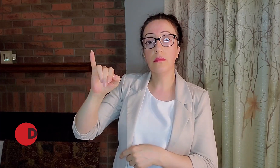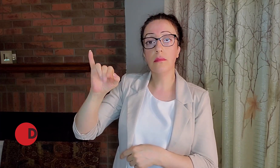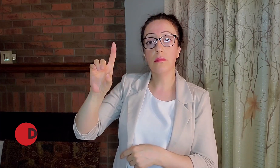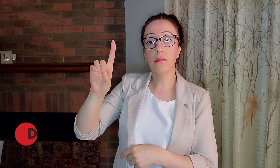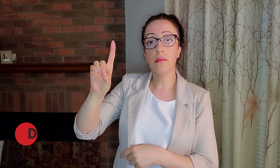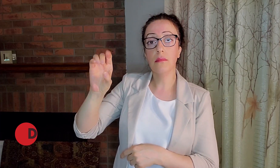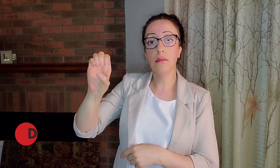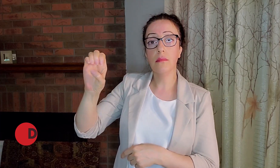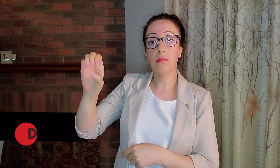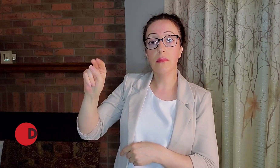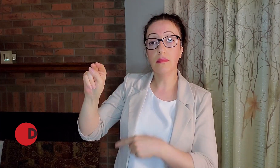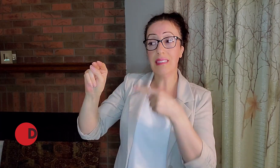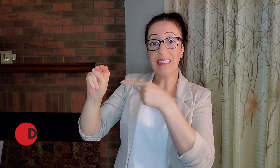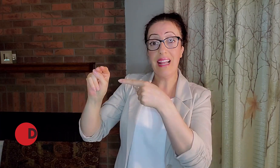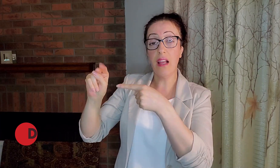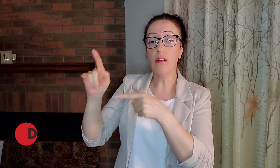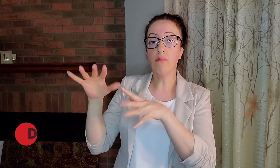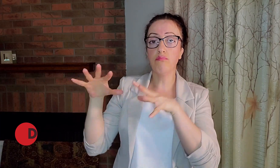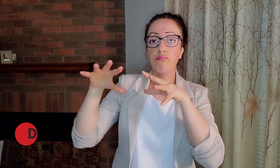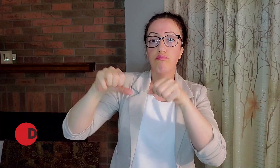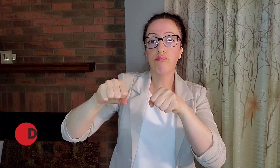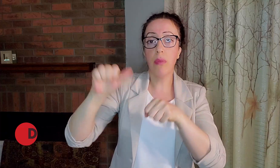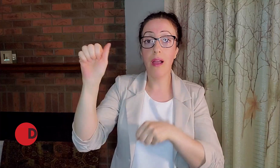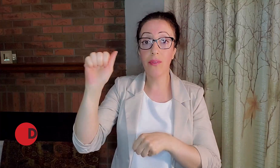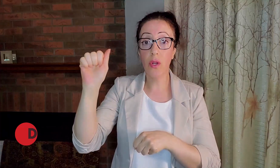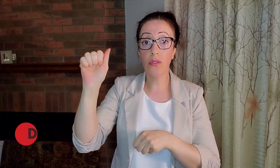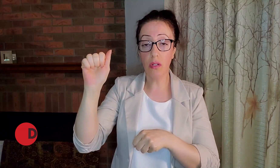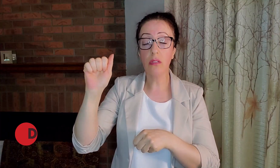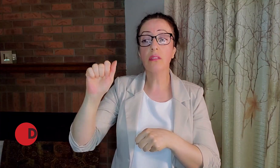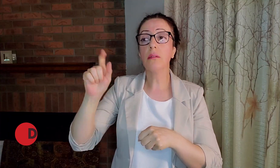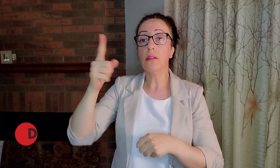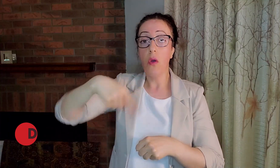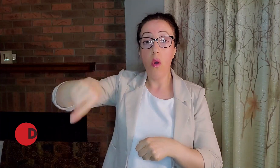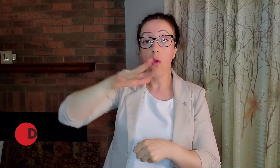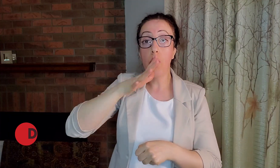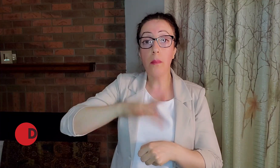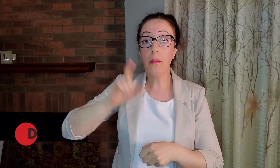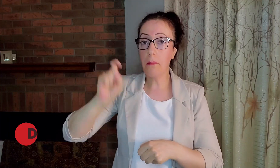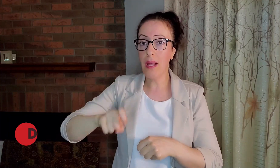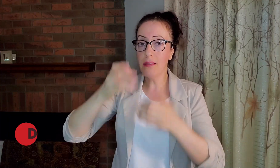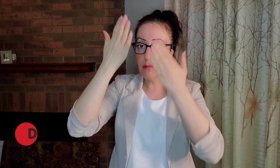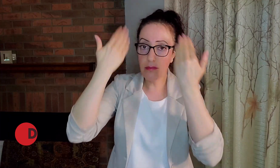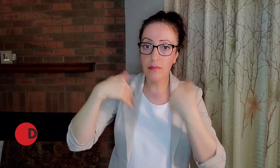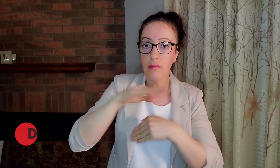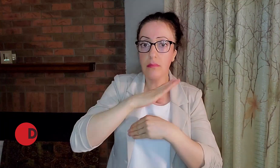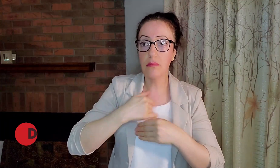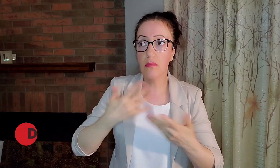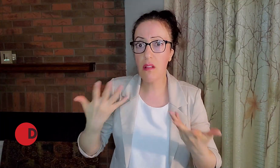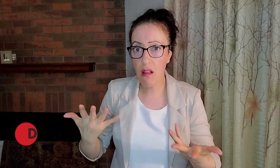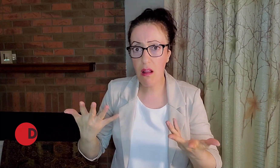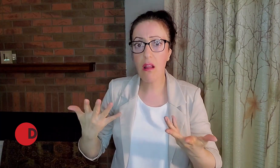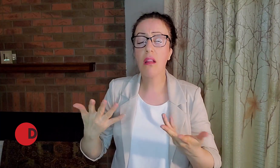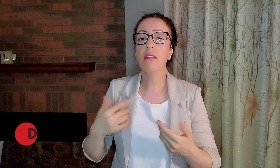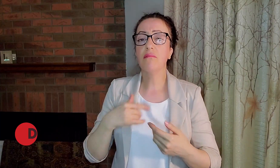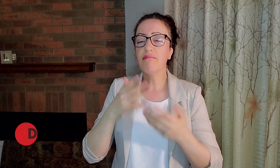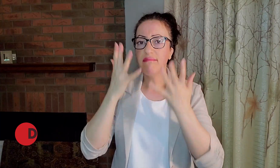Mujahideen took over Afghanistan. All women had to wear hijabs, it was sad and